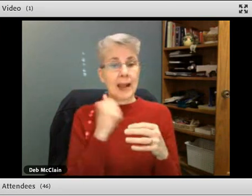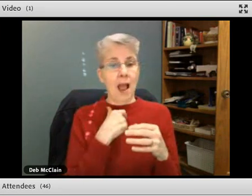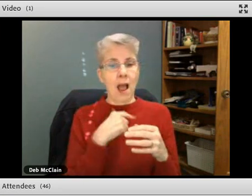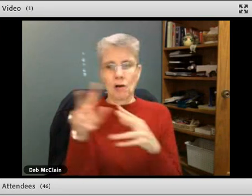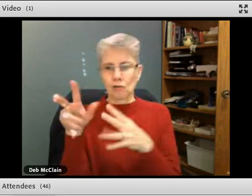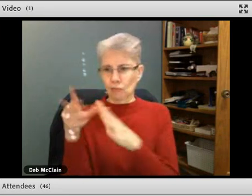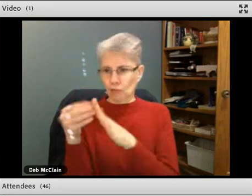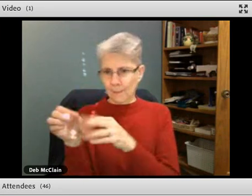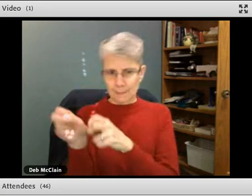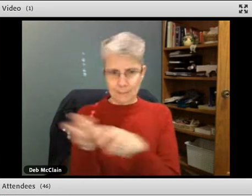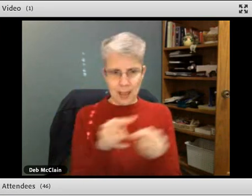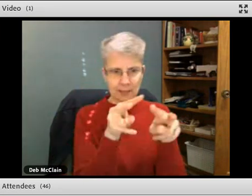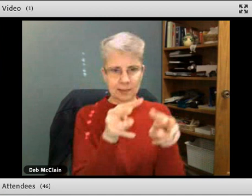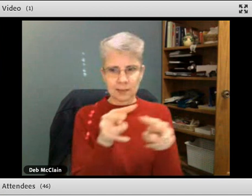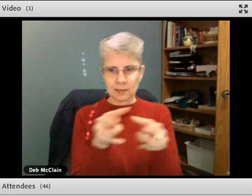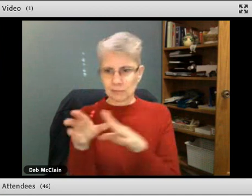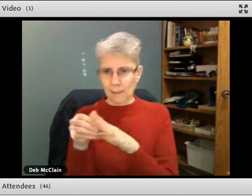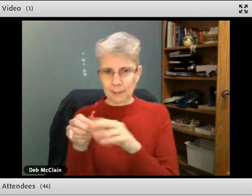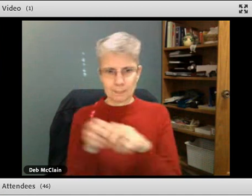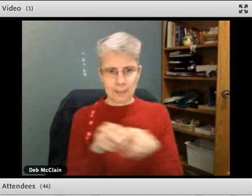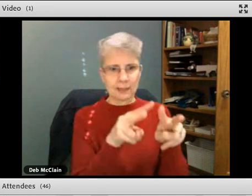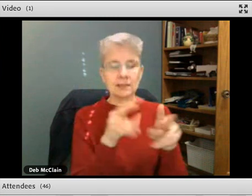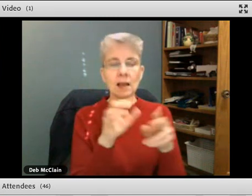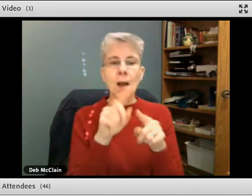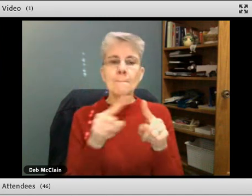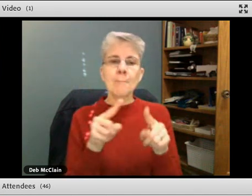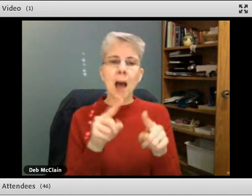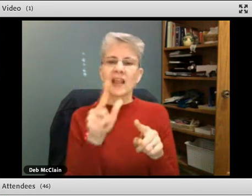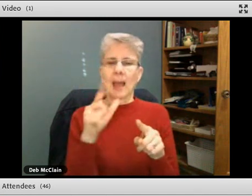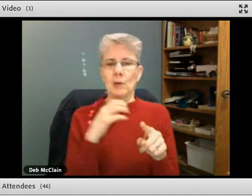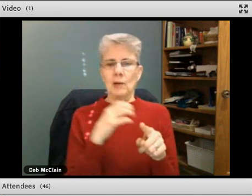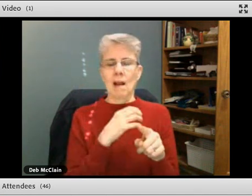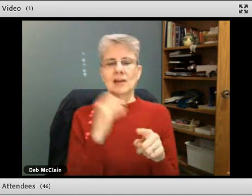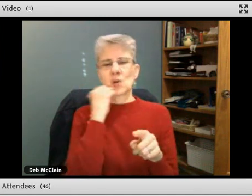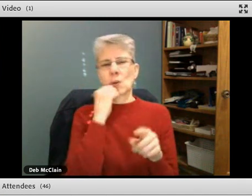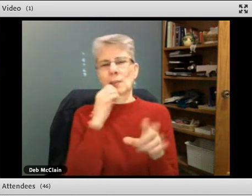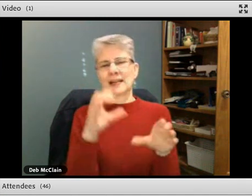has usually done the cataloging. Usually, you're not -- In a library like mine at least,